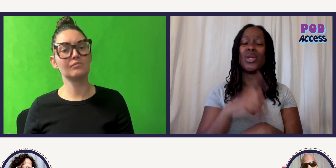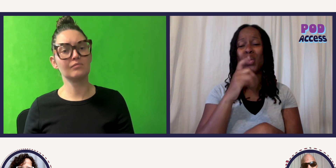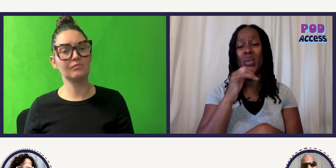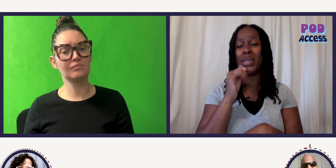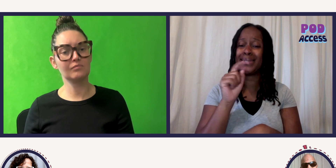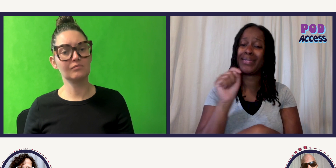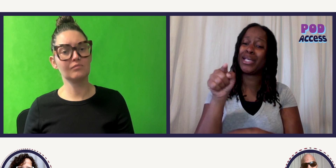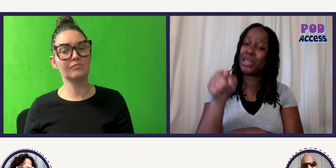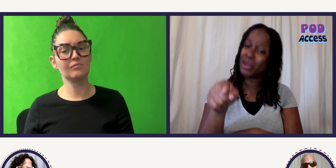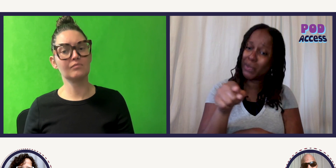Who is the “you”?